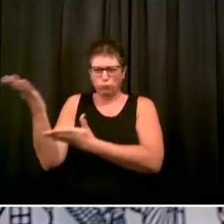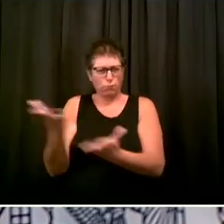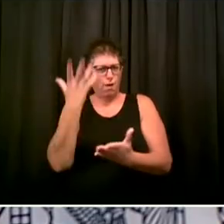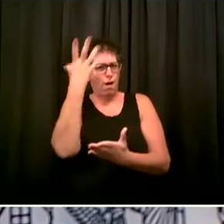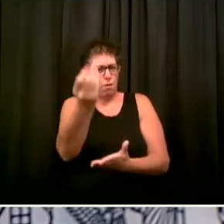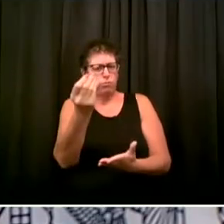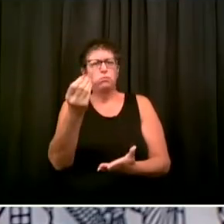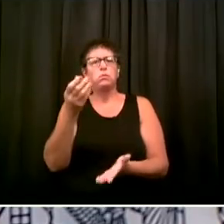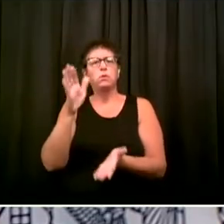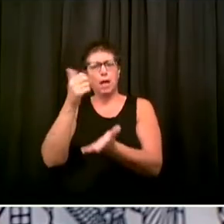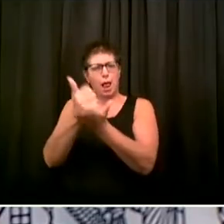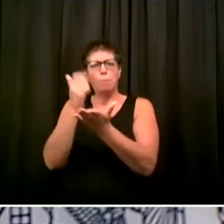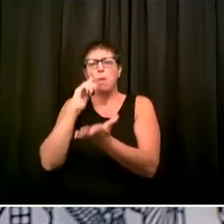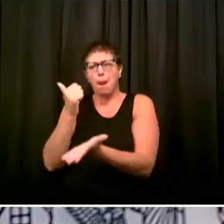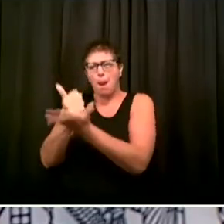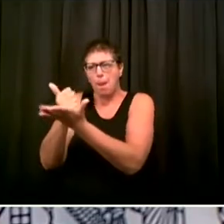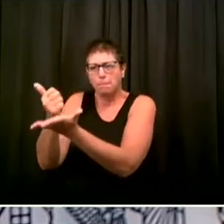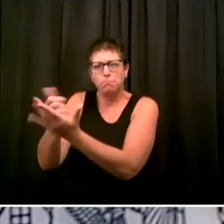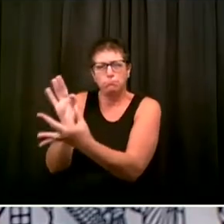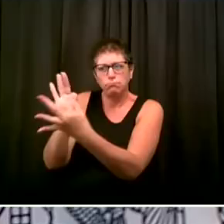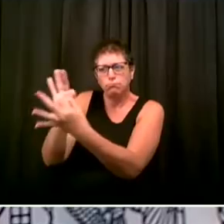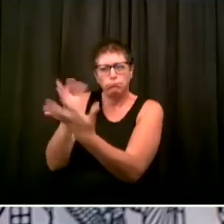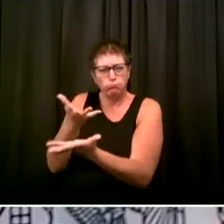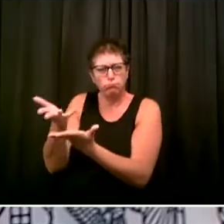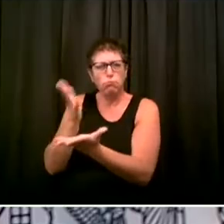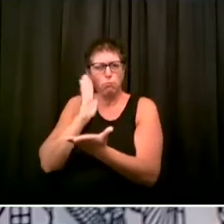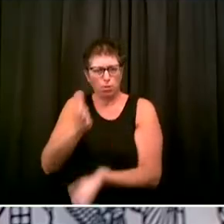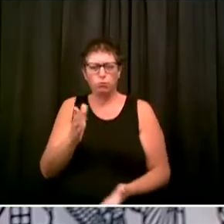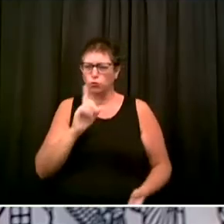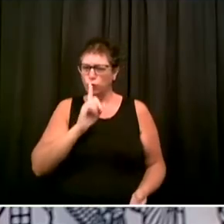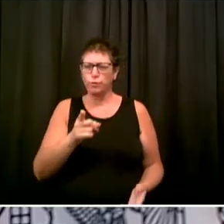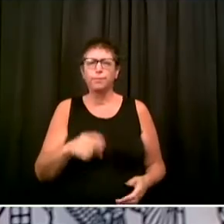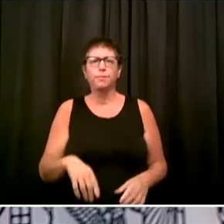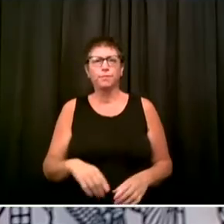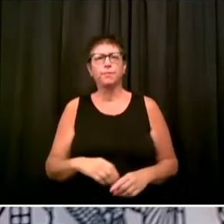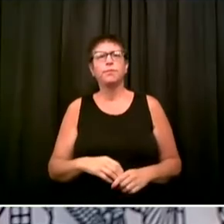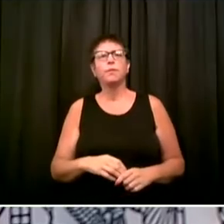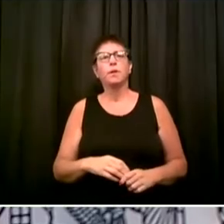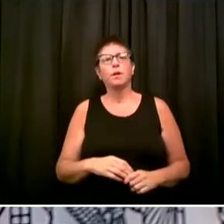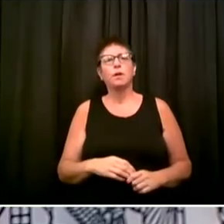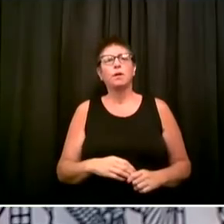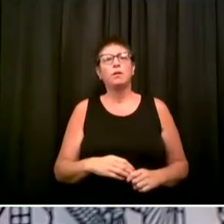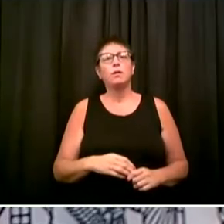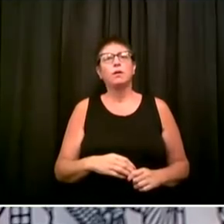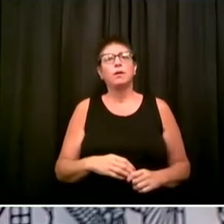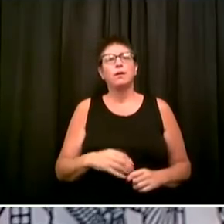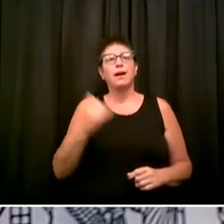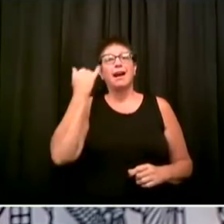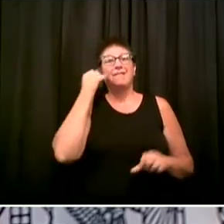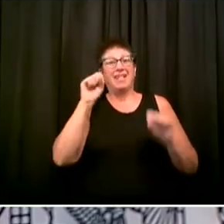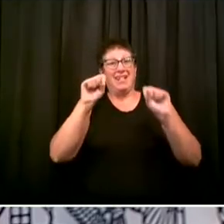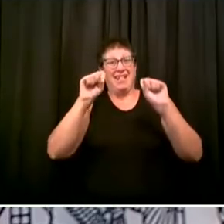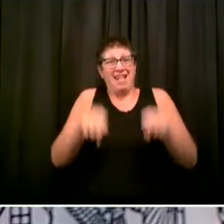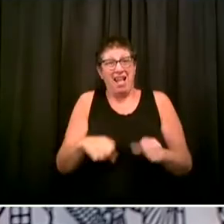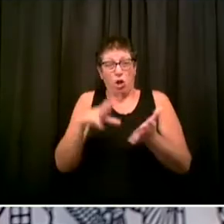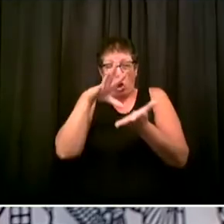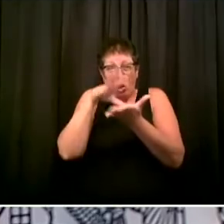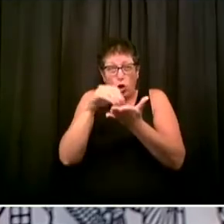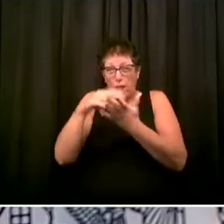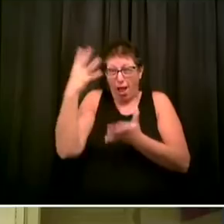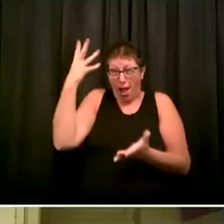OF COURSE OUTDOORS IS WONDERFUL,